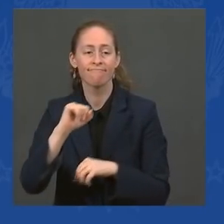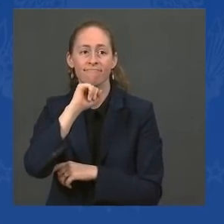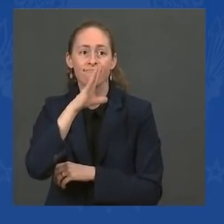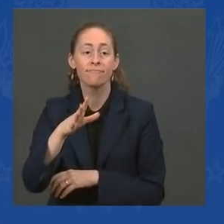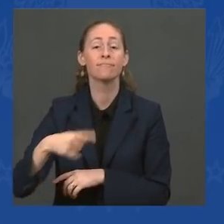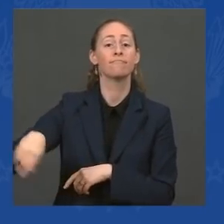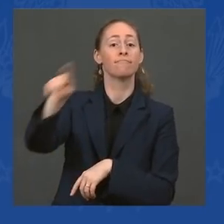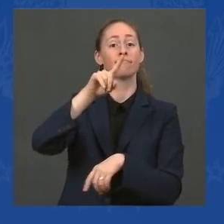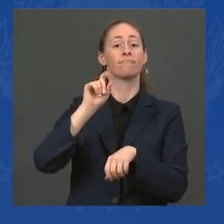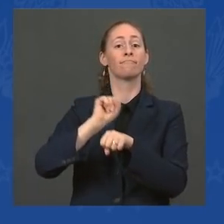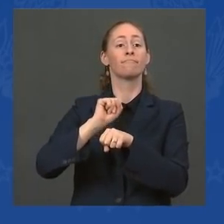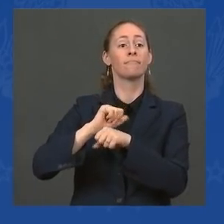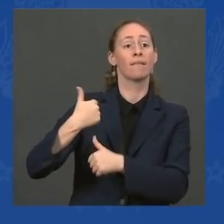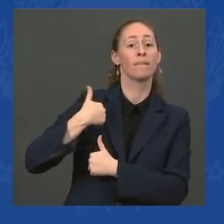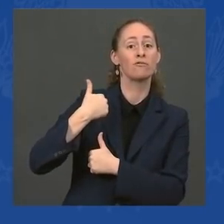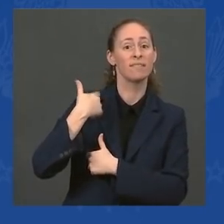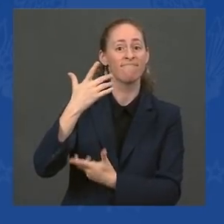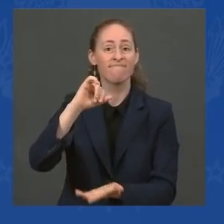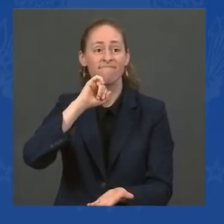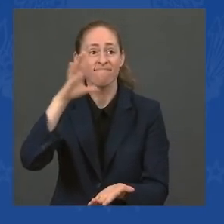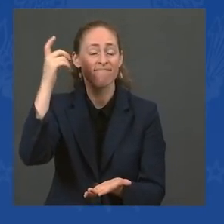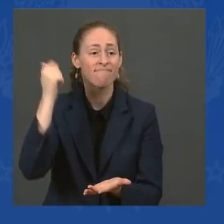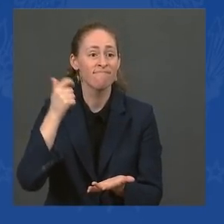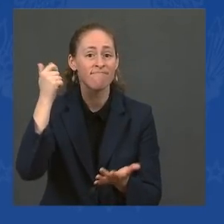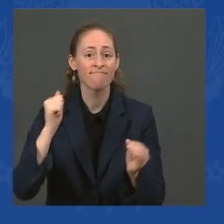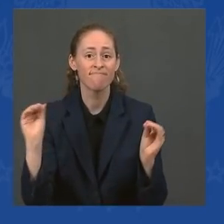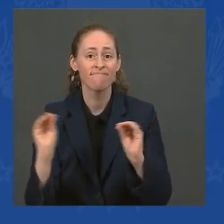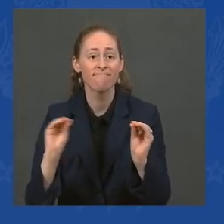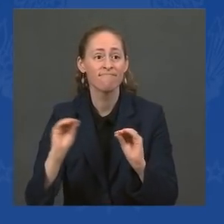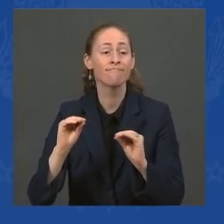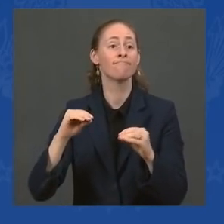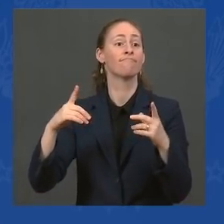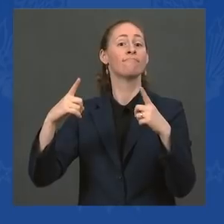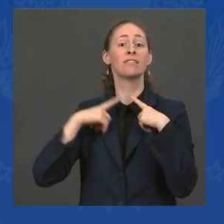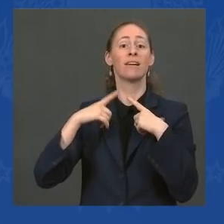benefits to veterans will stop, and much more. The failure to raise the debt limit